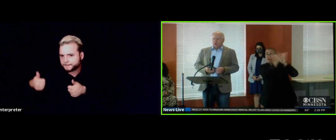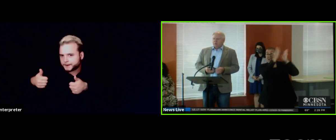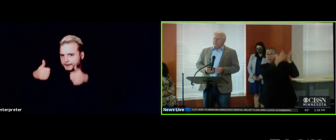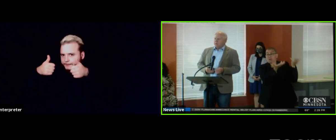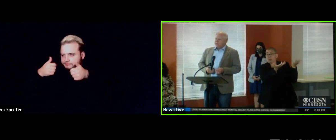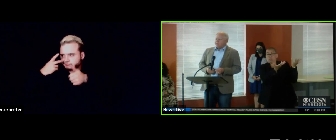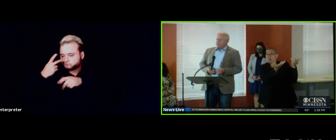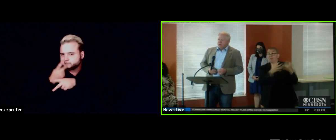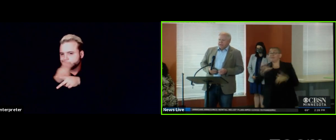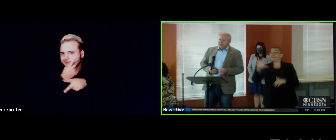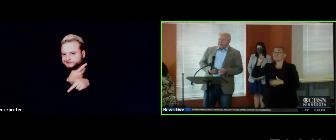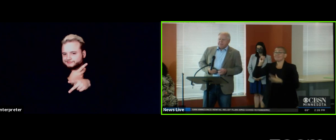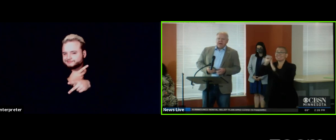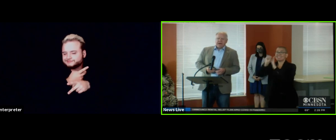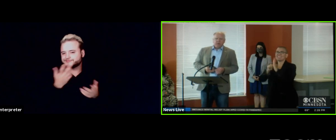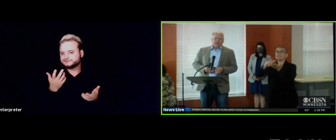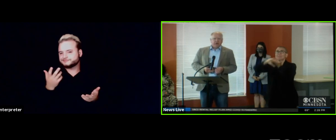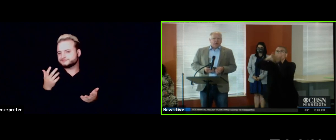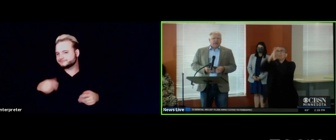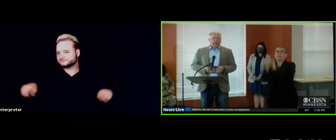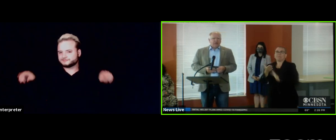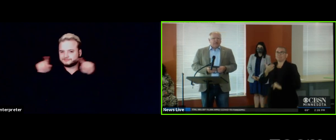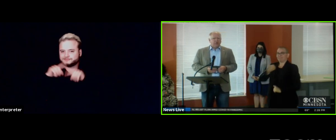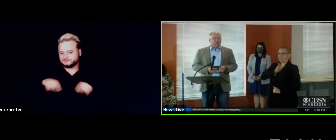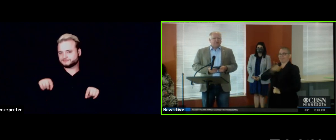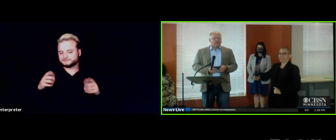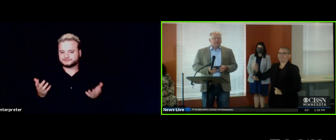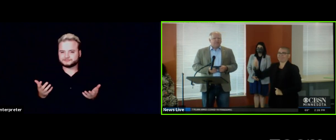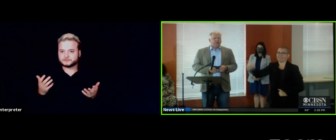what they went through, keep in mind it wasn't all that long ago, we were seeing four and